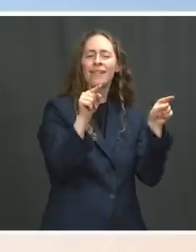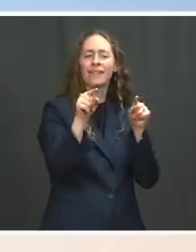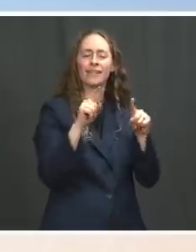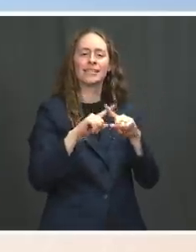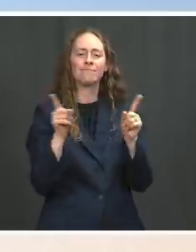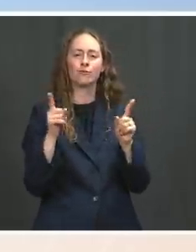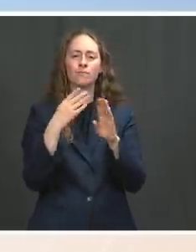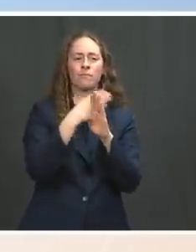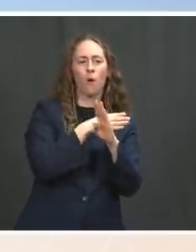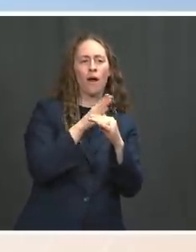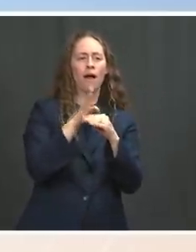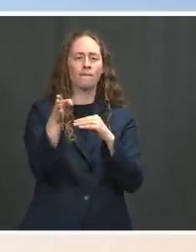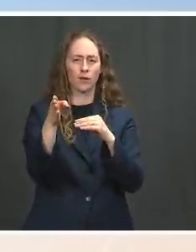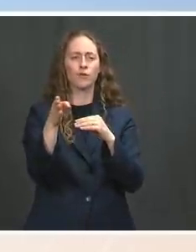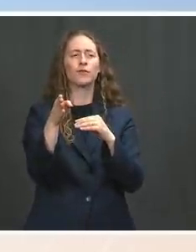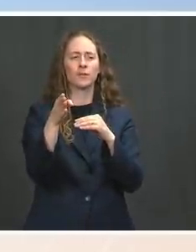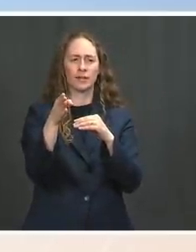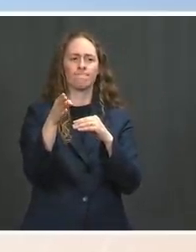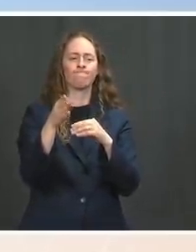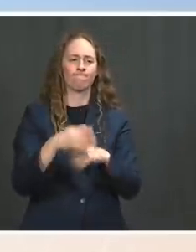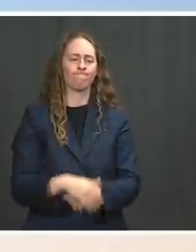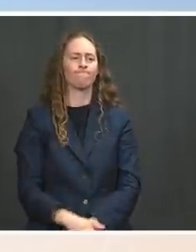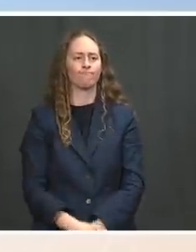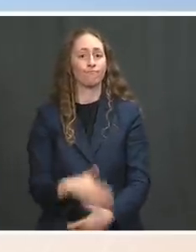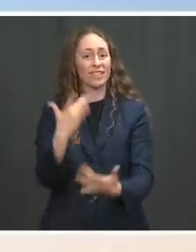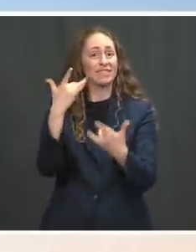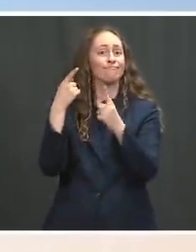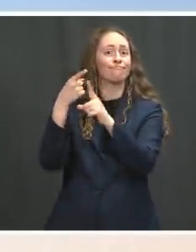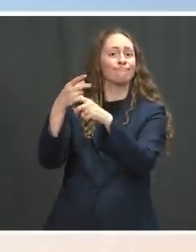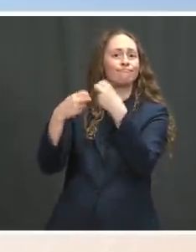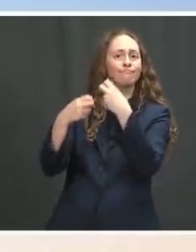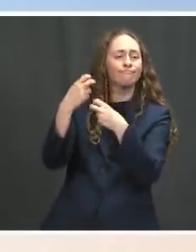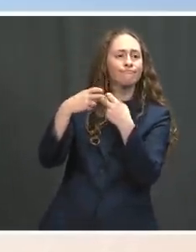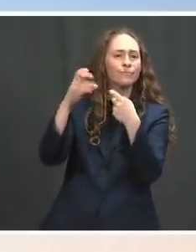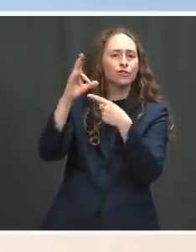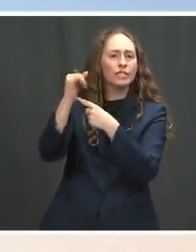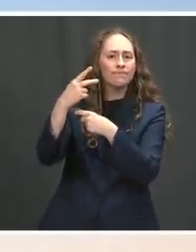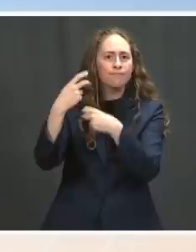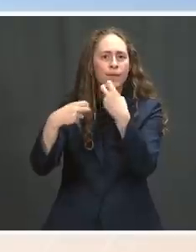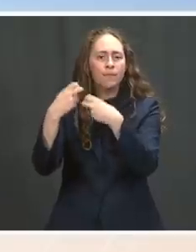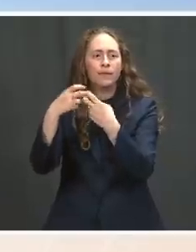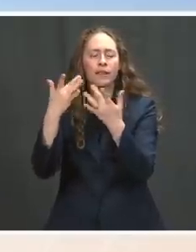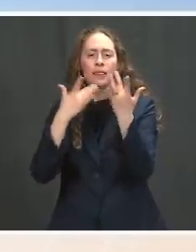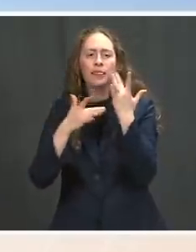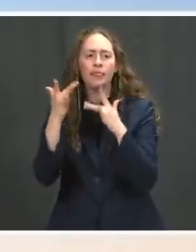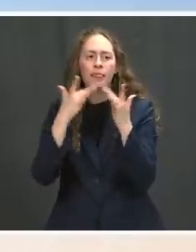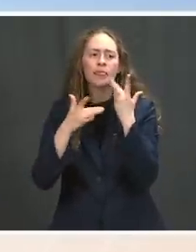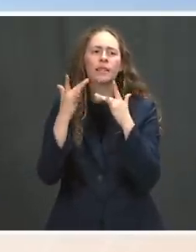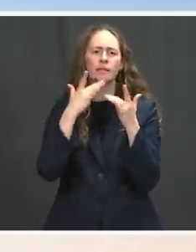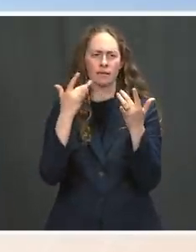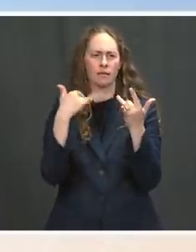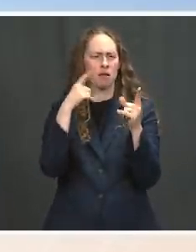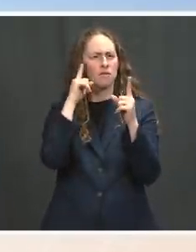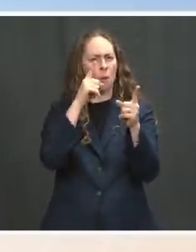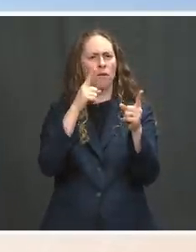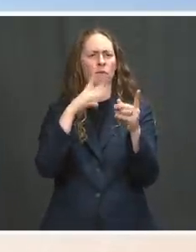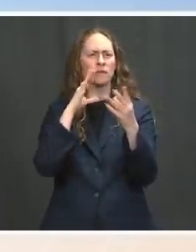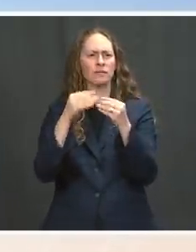chip shortage that we think -- we remain committed to and we will continue to work to address. Okay, thanks. Okay. The Press: Just moments ago, Leader McConnell said